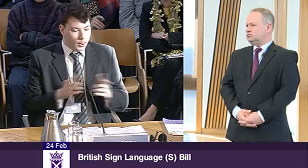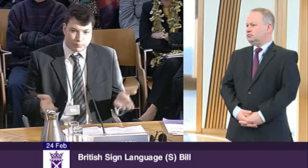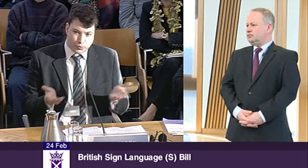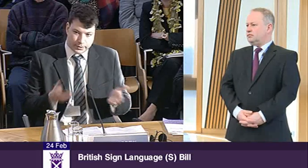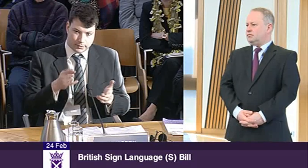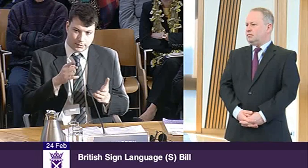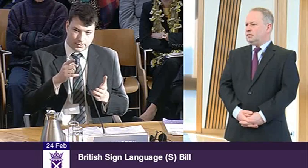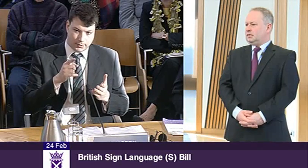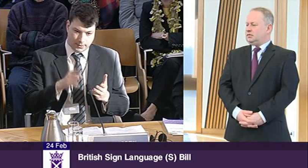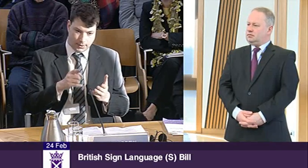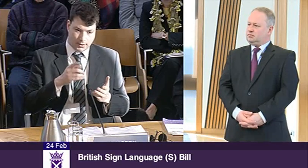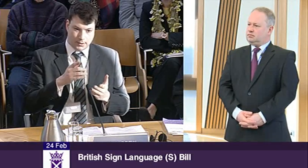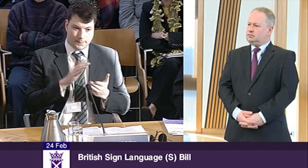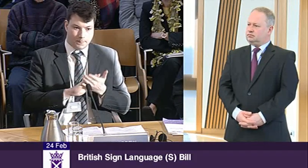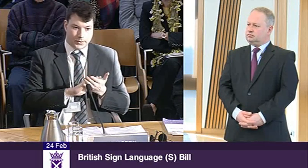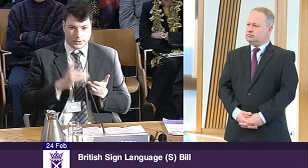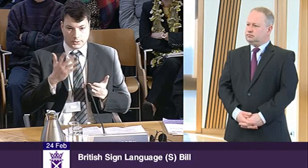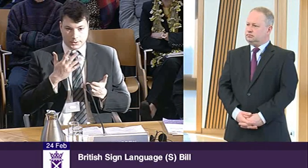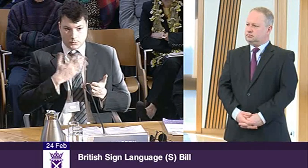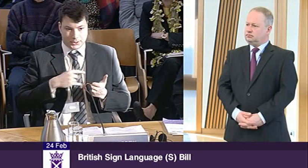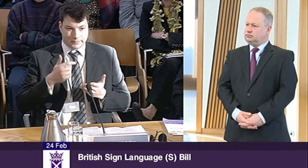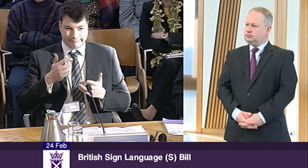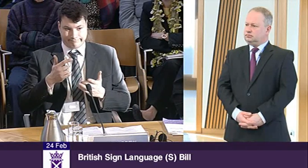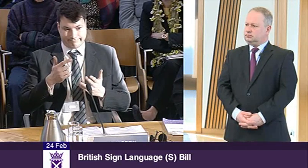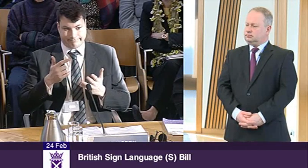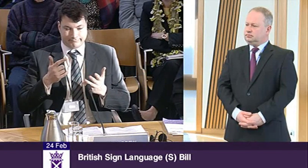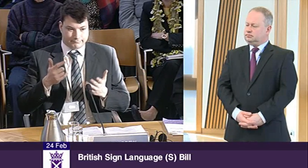shift. That is the first key step.